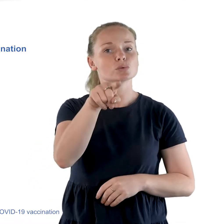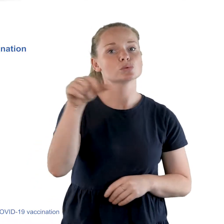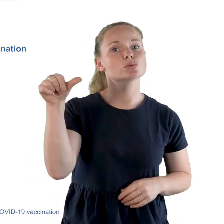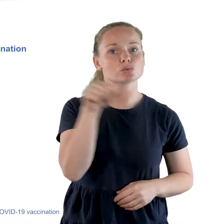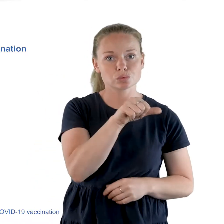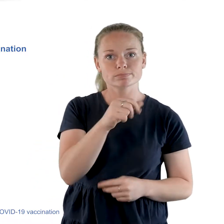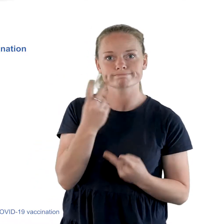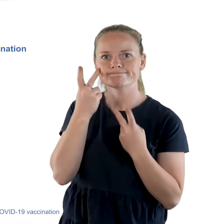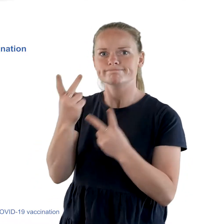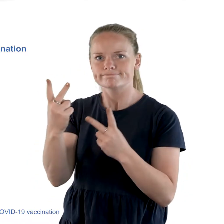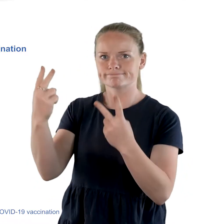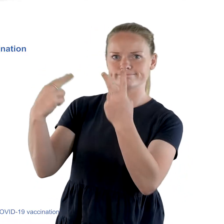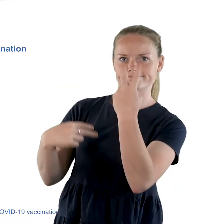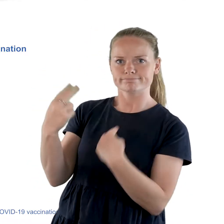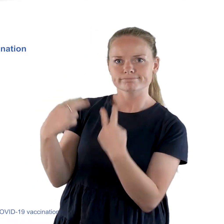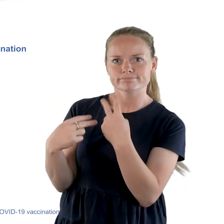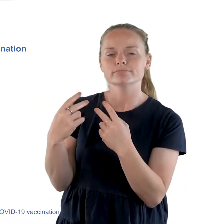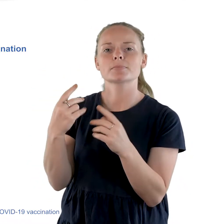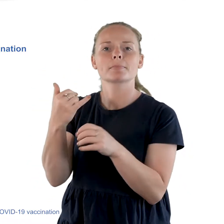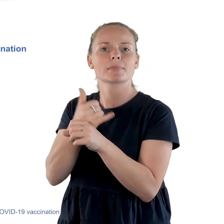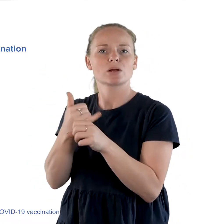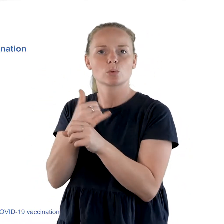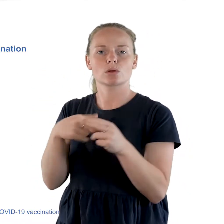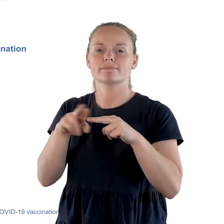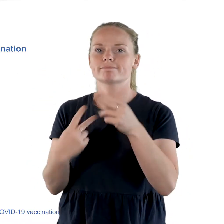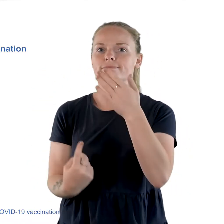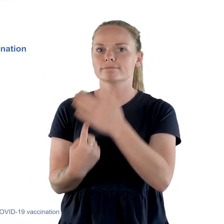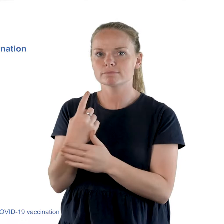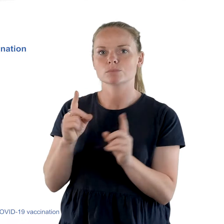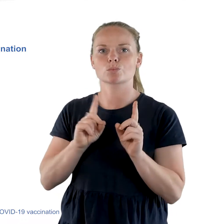You should seek medical attention after vaccination if: